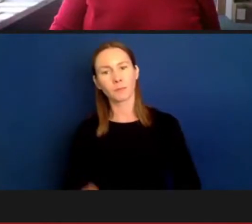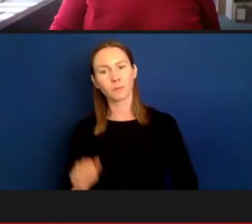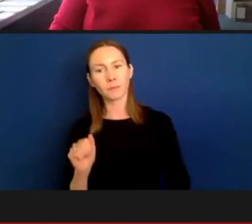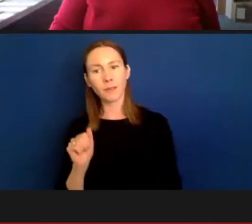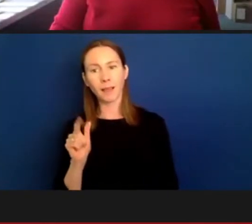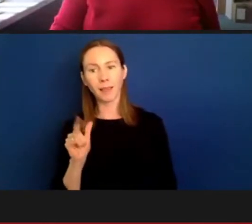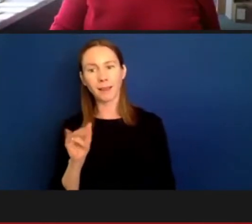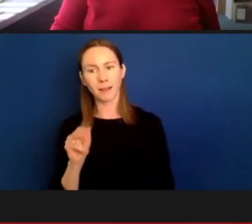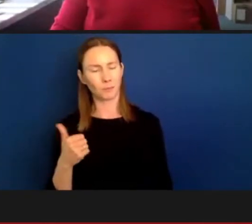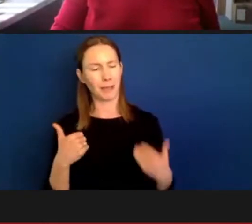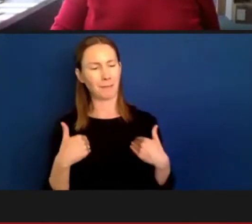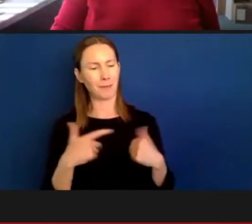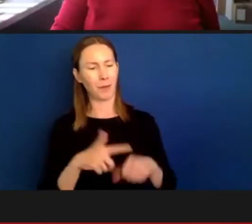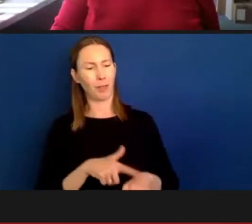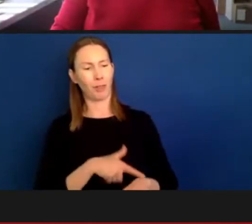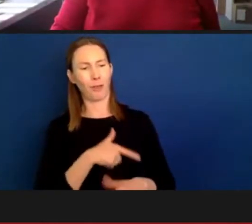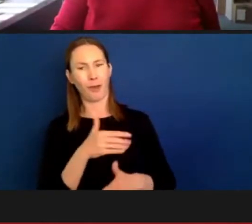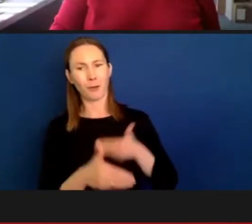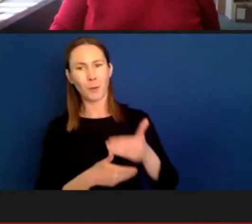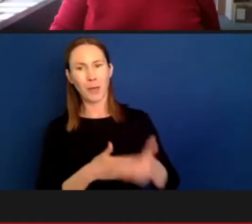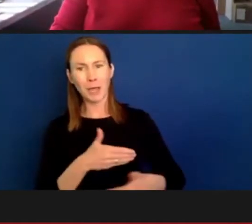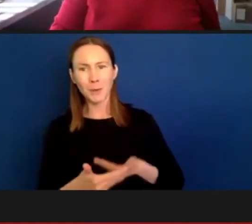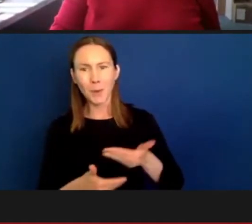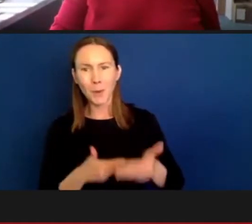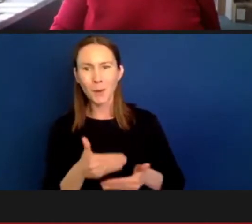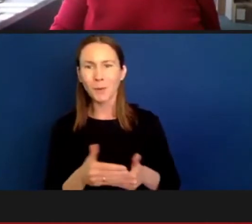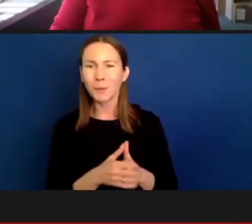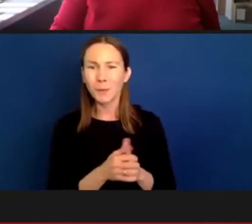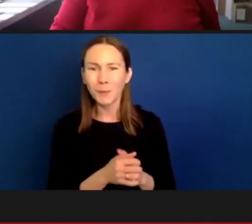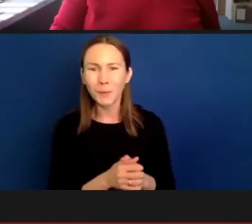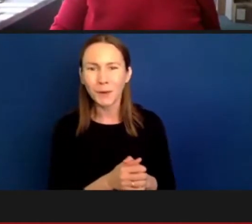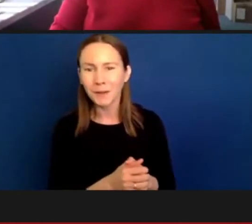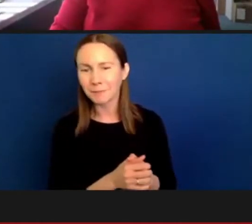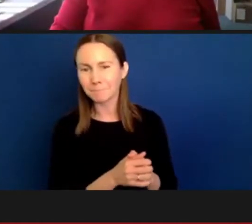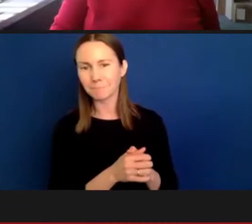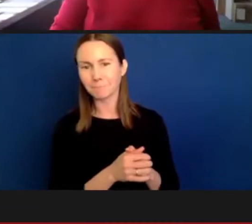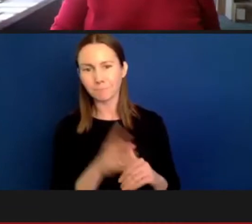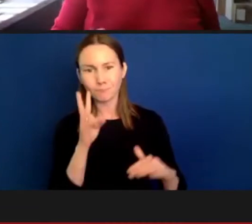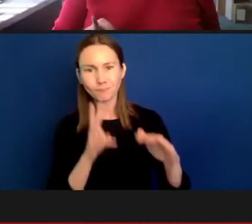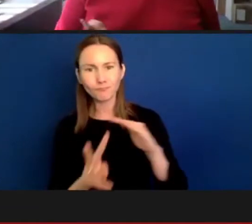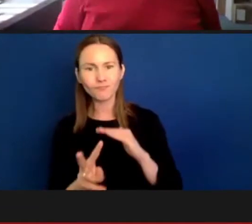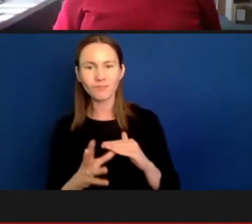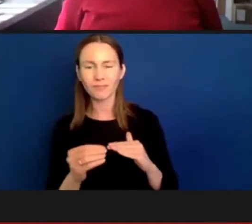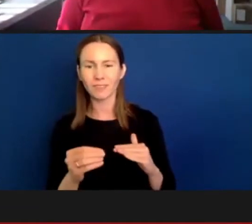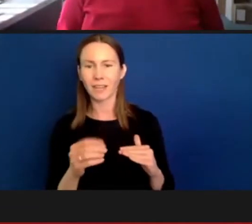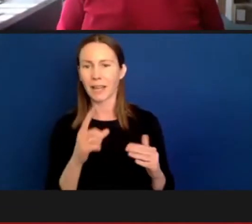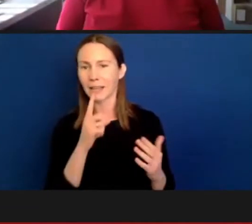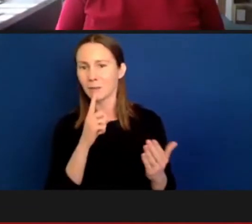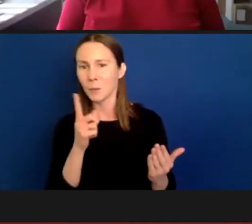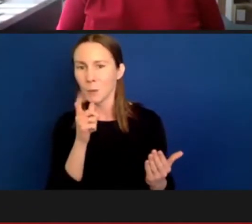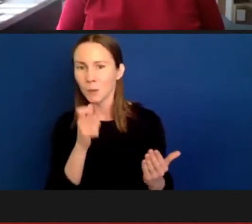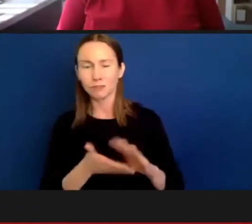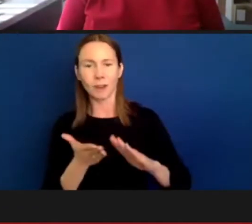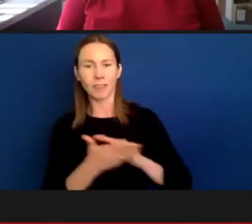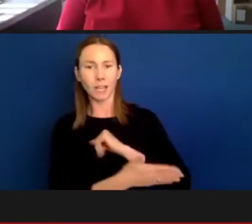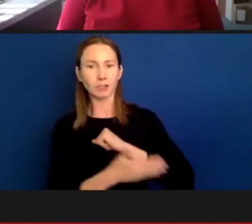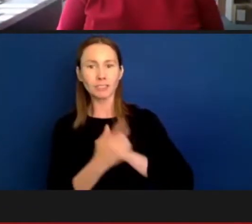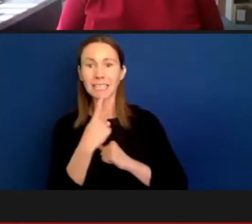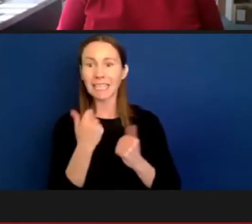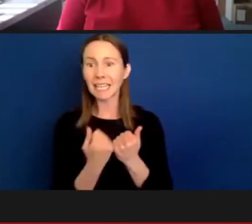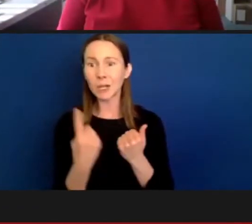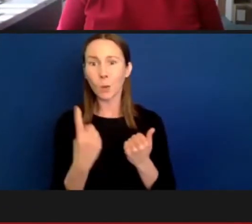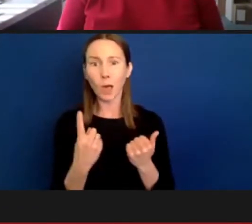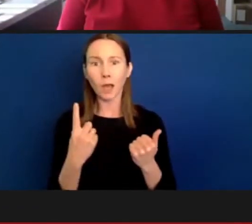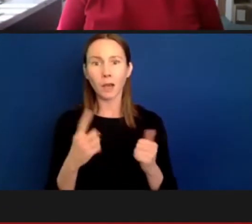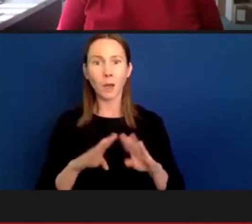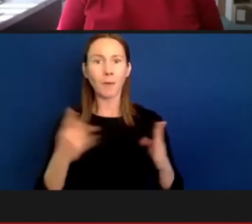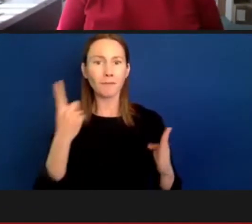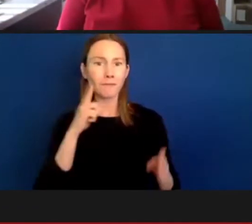I just saw that Peter Poullos, who is running the conference said, “Anyone up for good